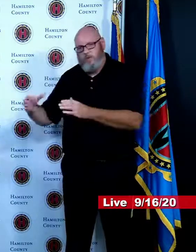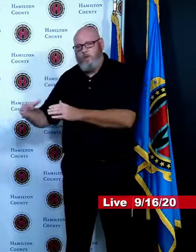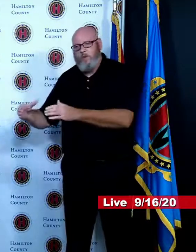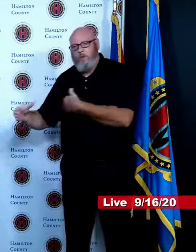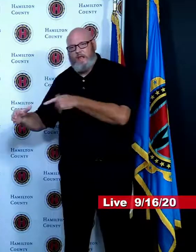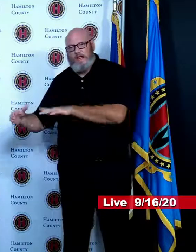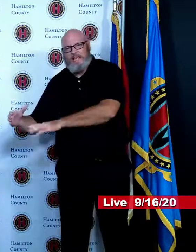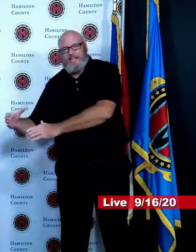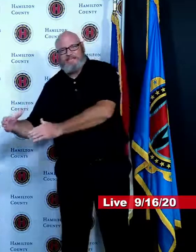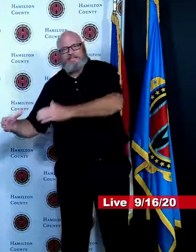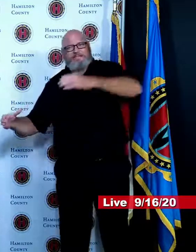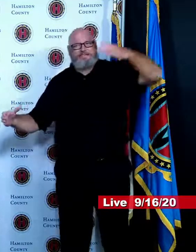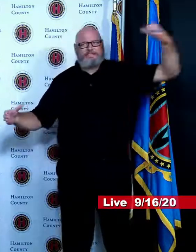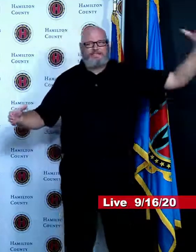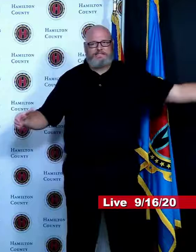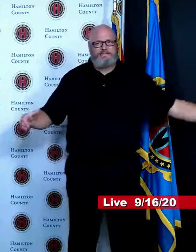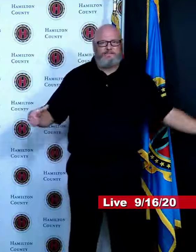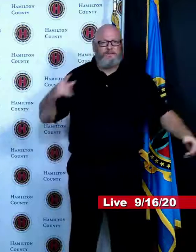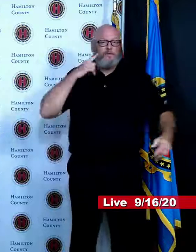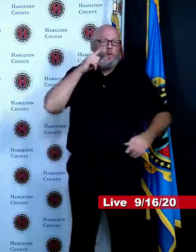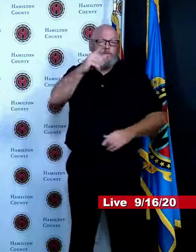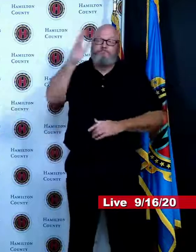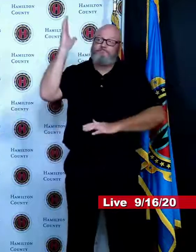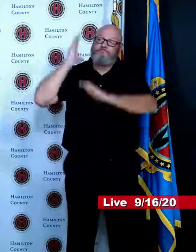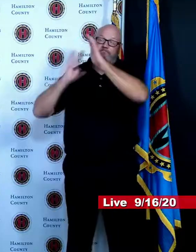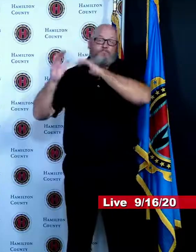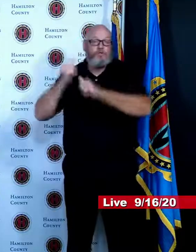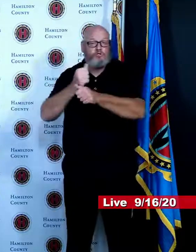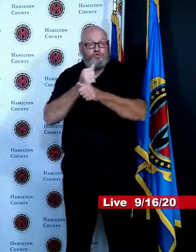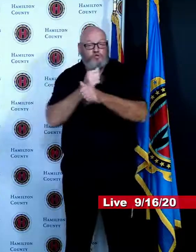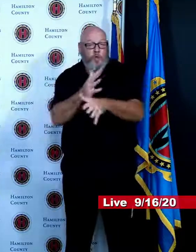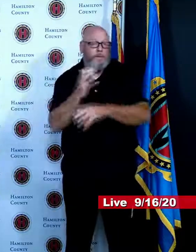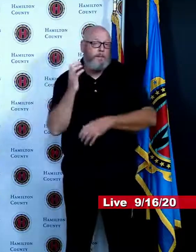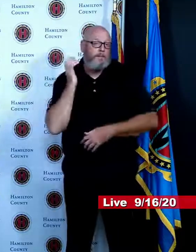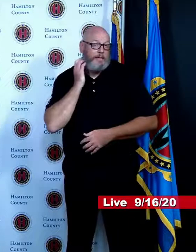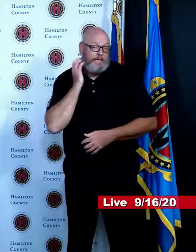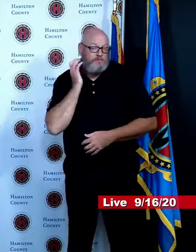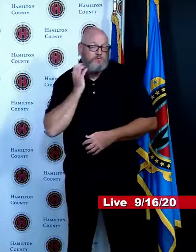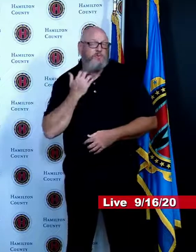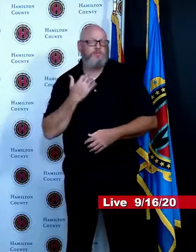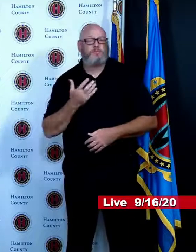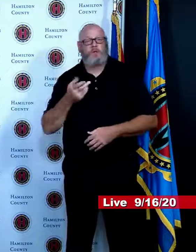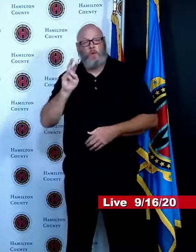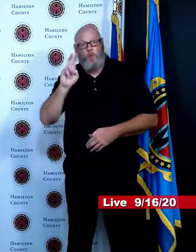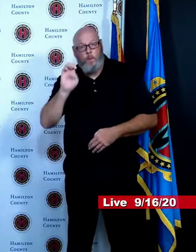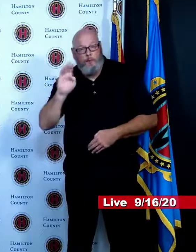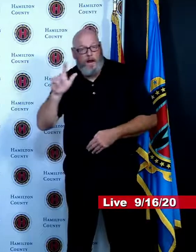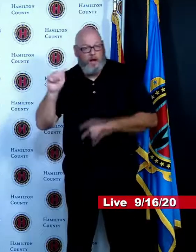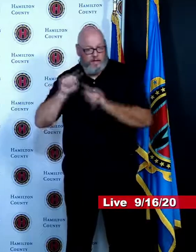there is has an are a reproductive number 15. you really need 95 percent and more of your